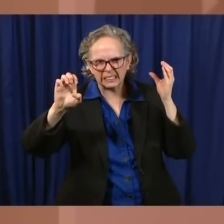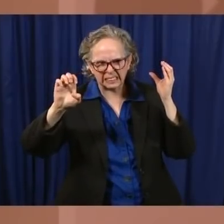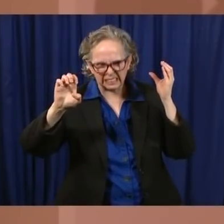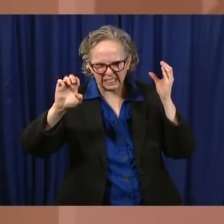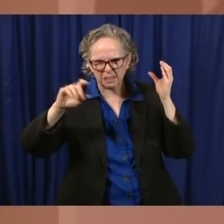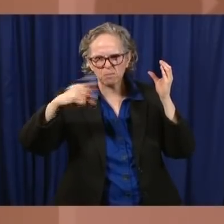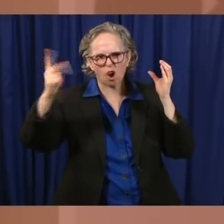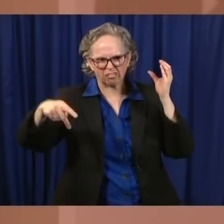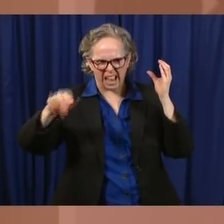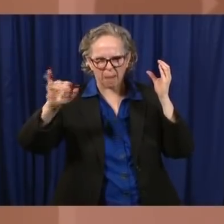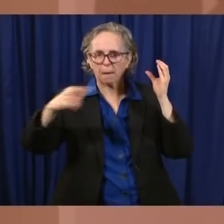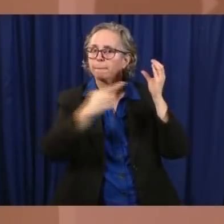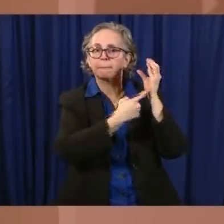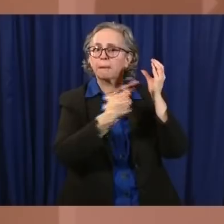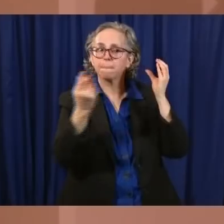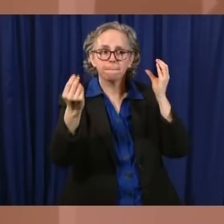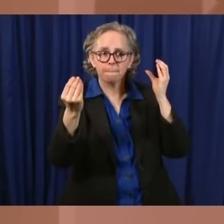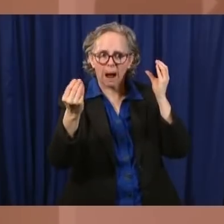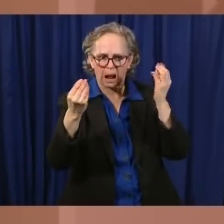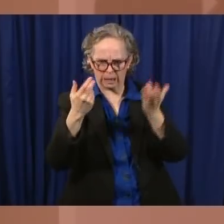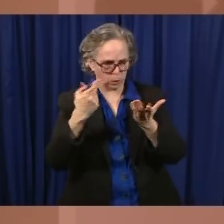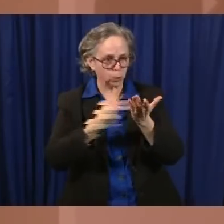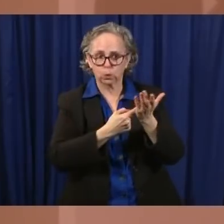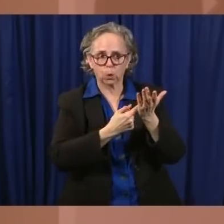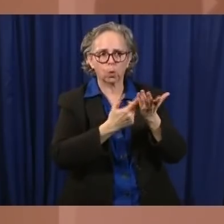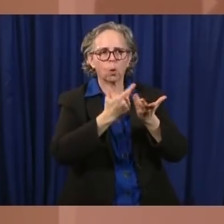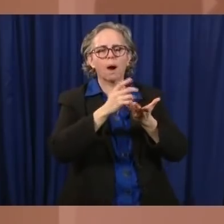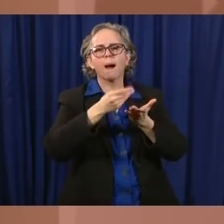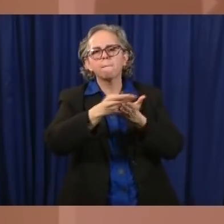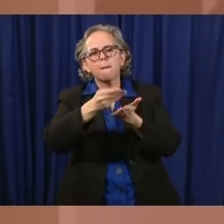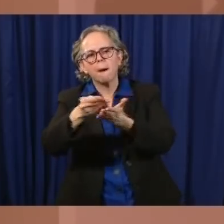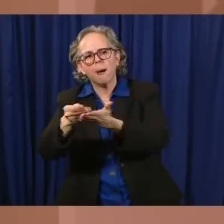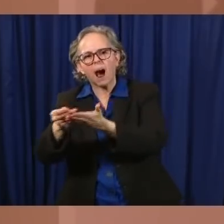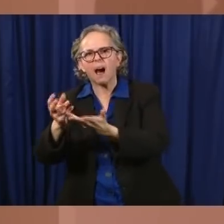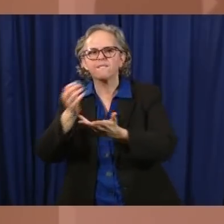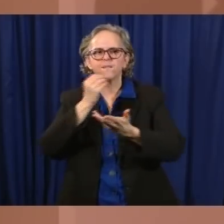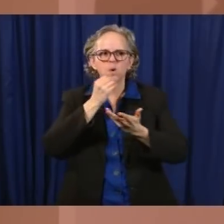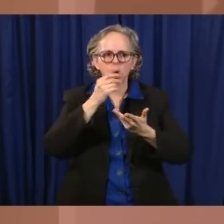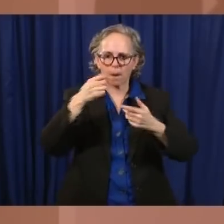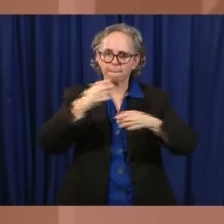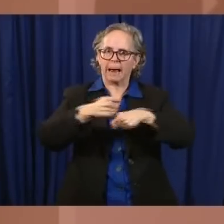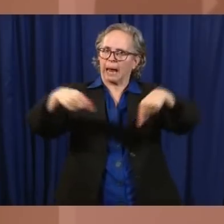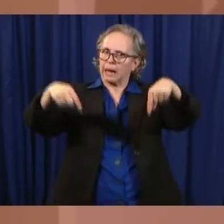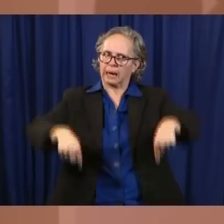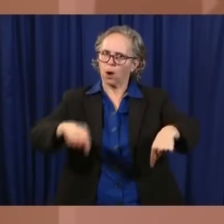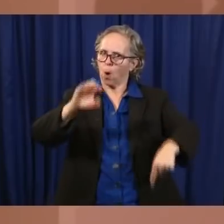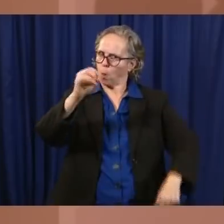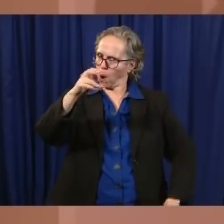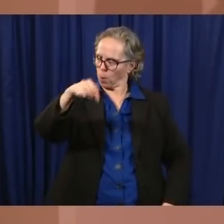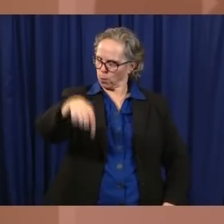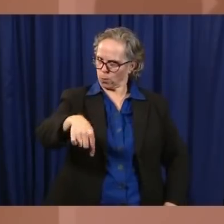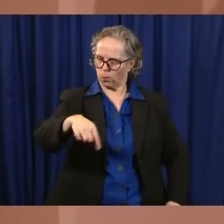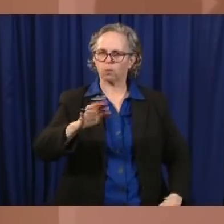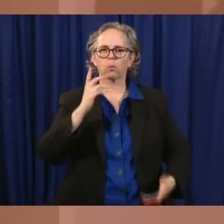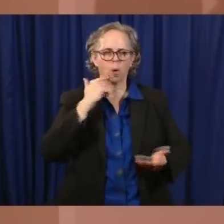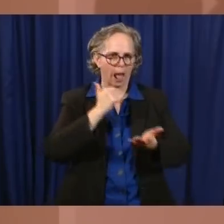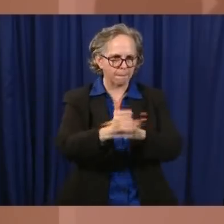EARMARKED IN THIS FUN FOR THE AGRICULTURAL CLEARANCE PROGRAM, THE OHIO ASSOCIATION WILL